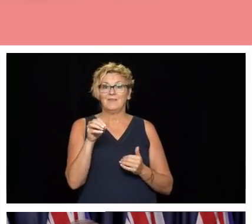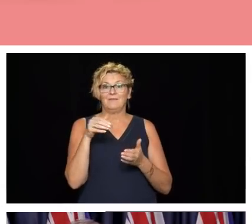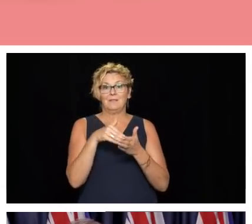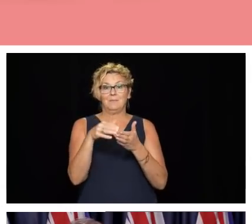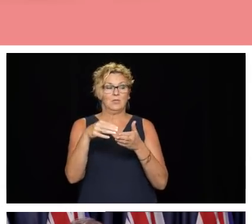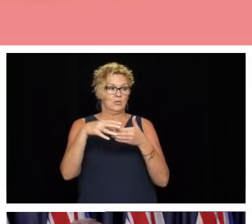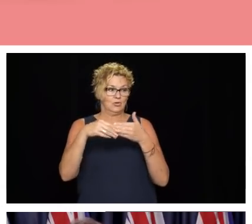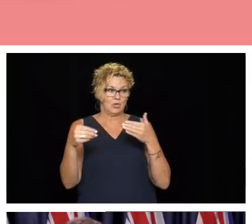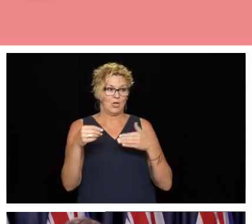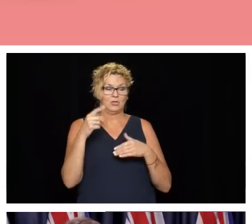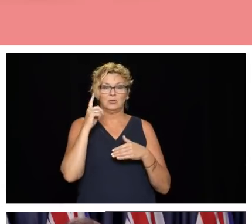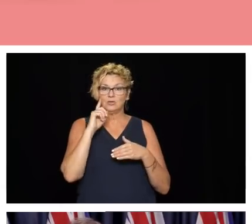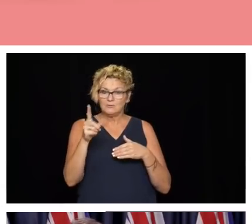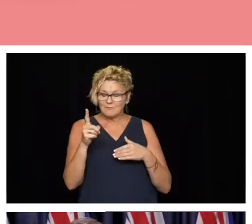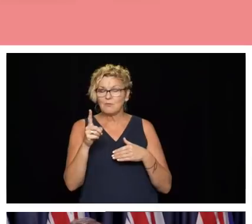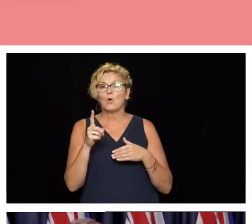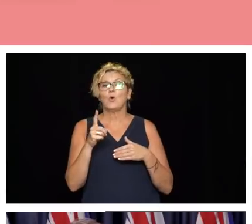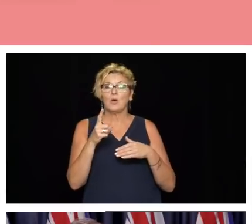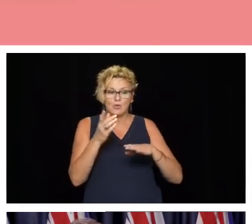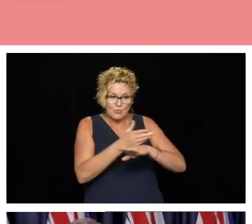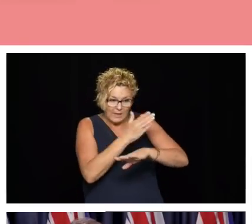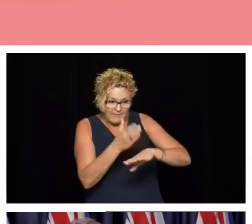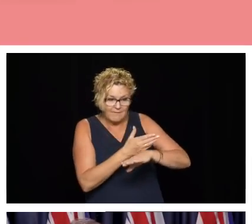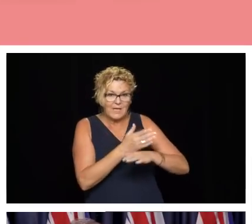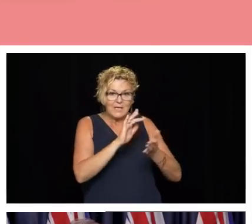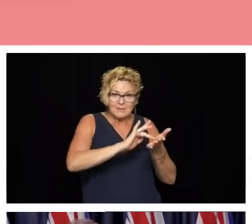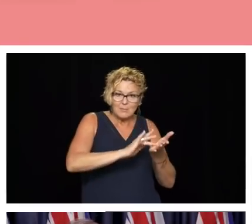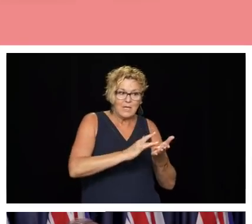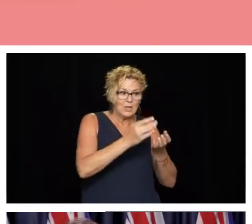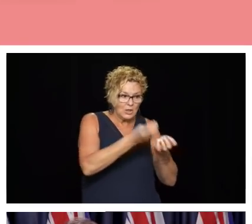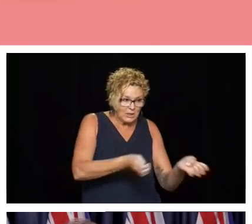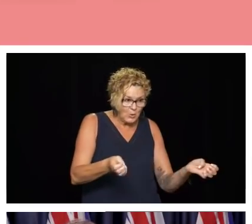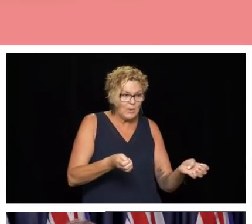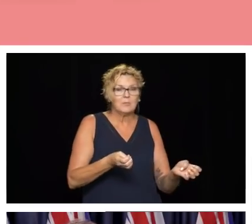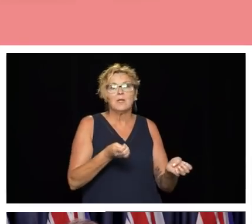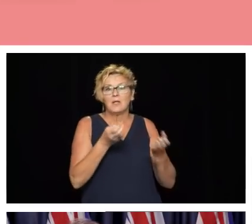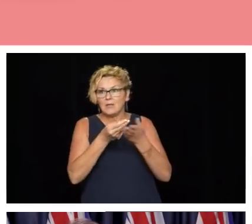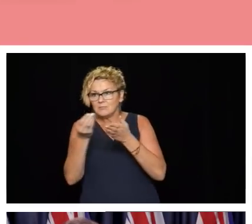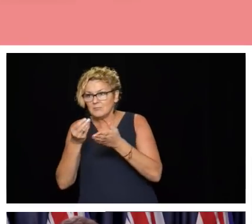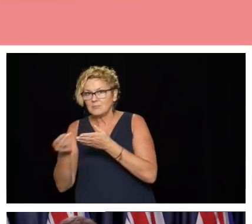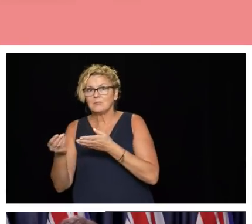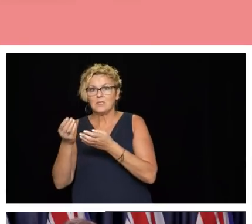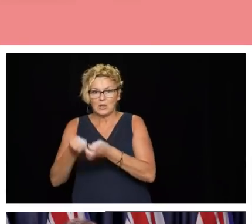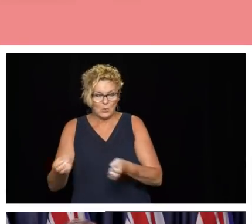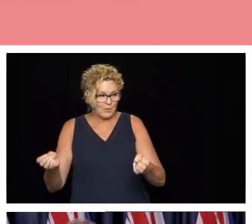long-term care measures, 783.9 million for recovery and increase health capacity, 150 million for elevations-- renovations to respond to COVID-19,--